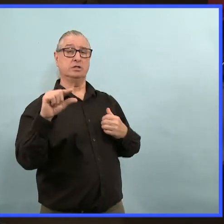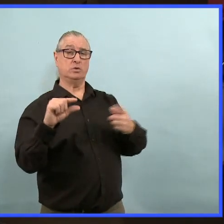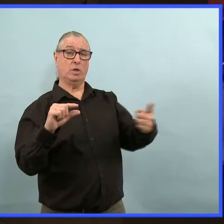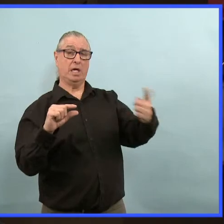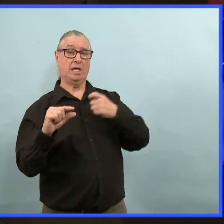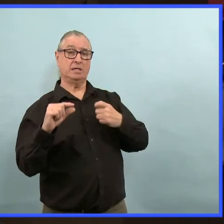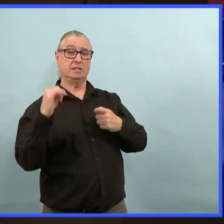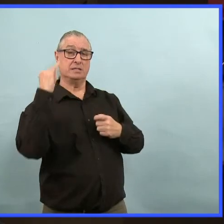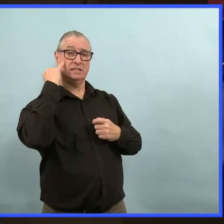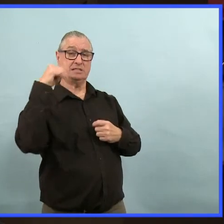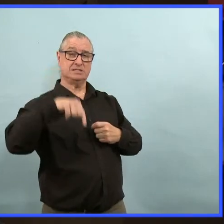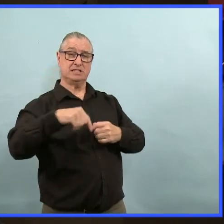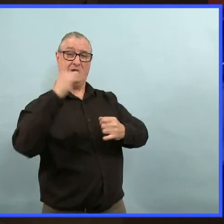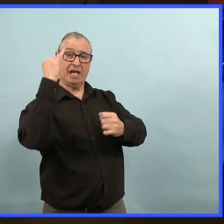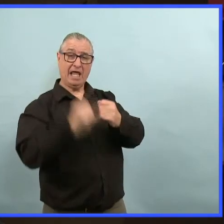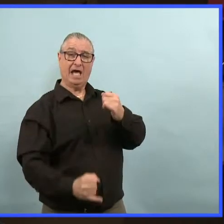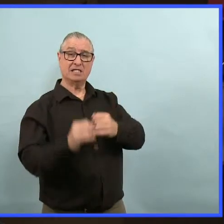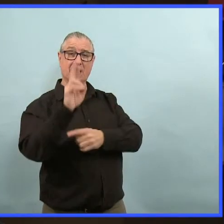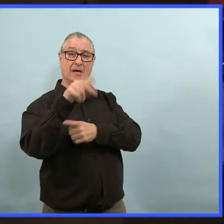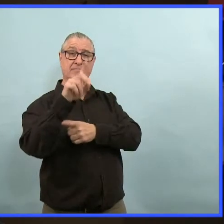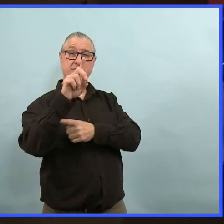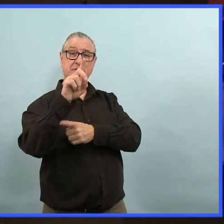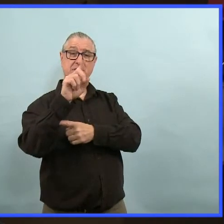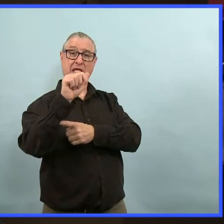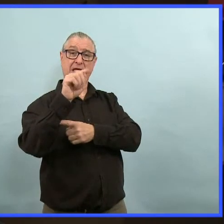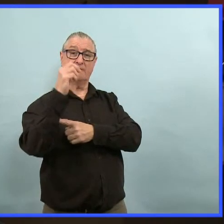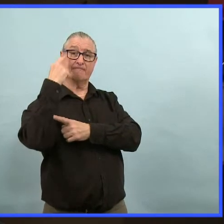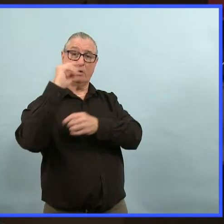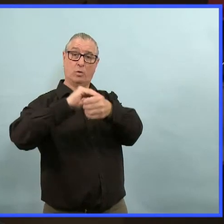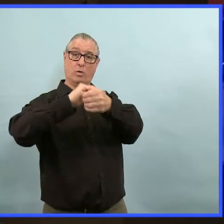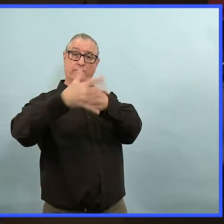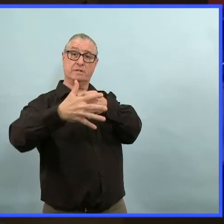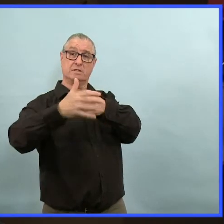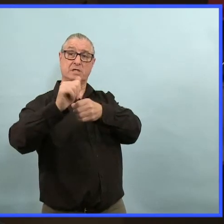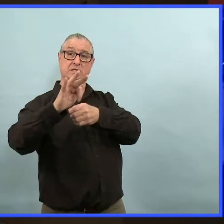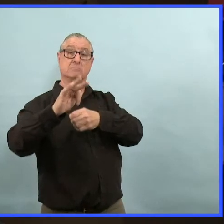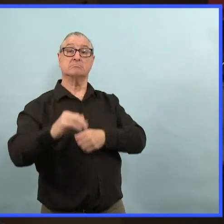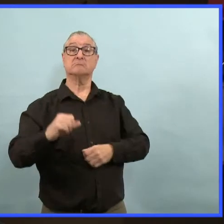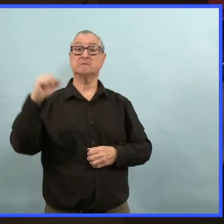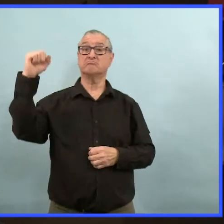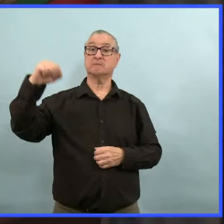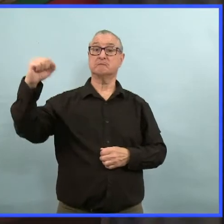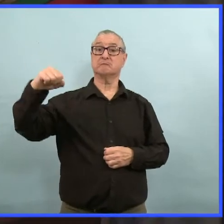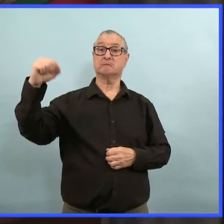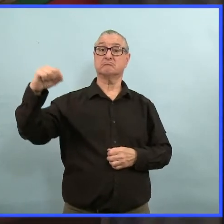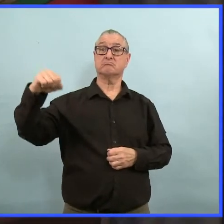yeah exactly updates may change in the next few weeks but bulletins will continue